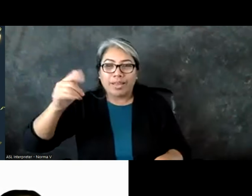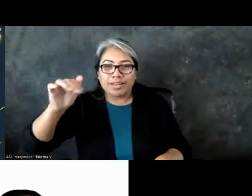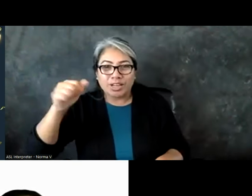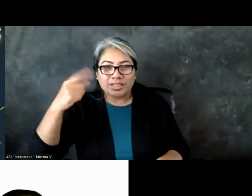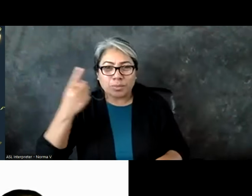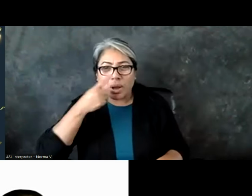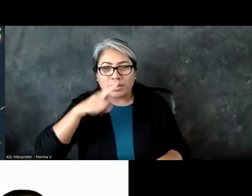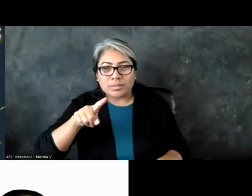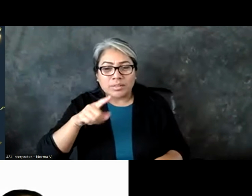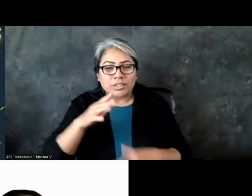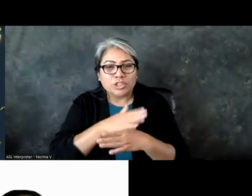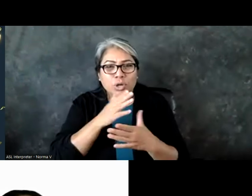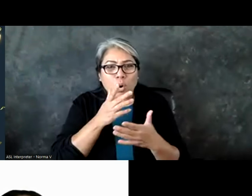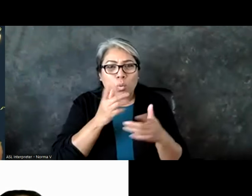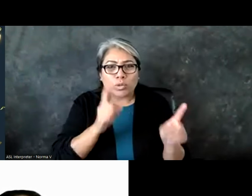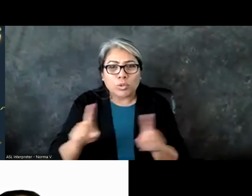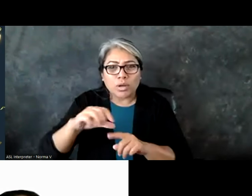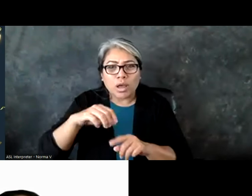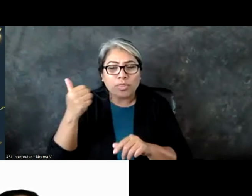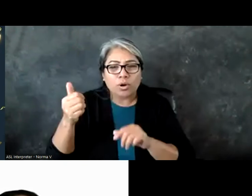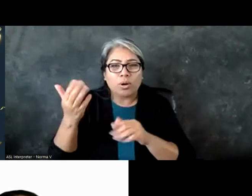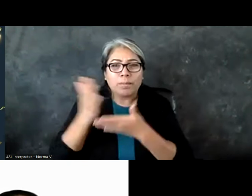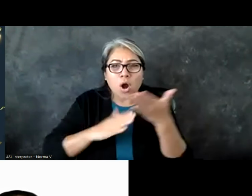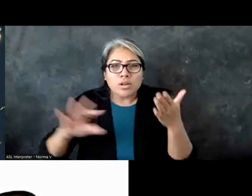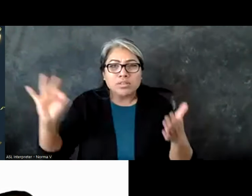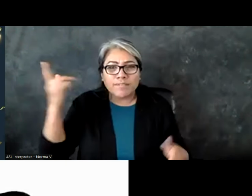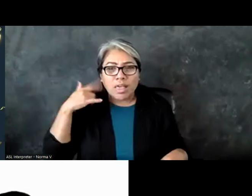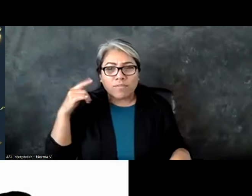lot happening in the Bay Area. I know --